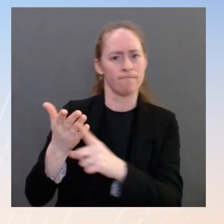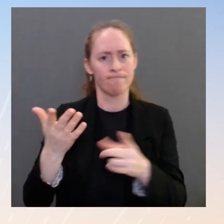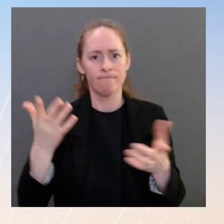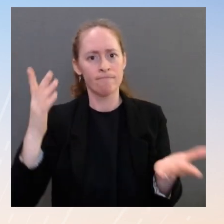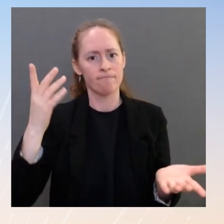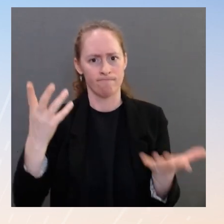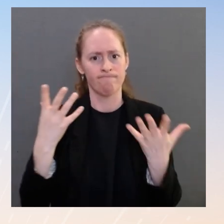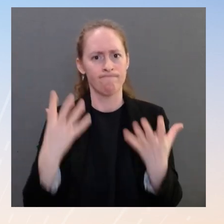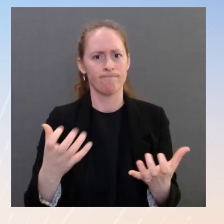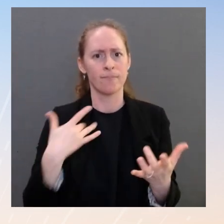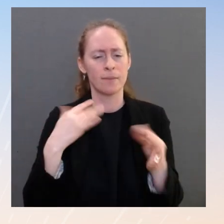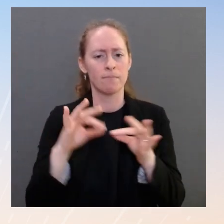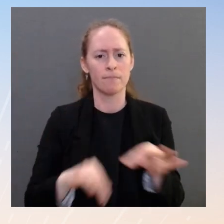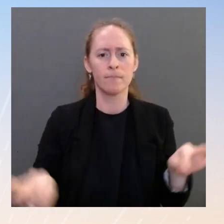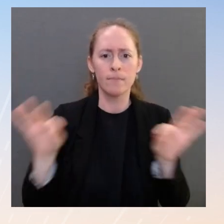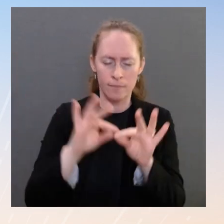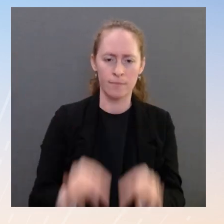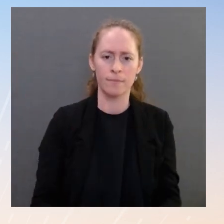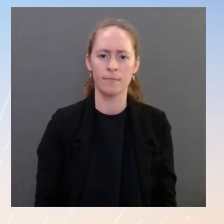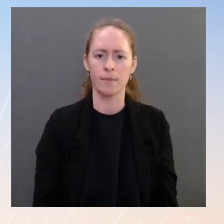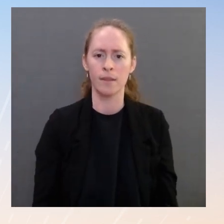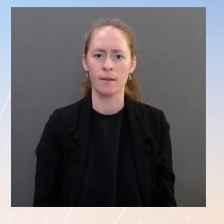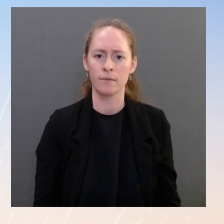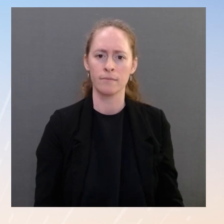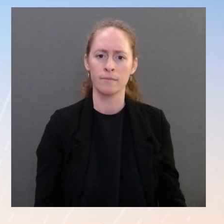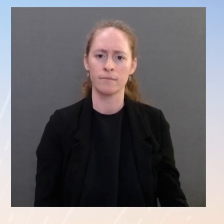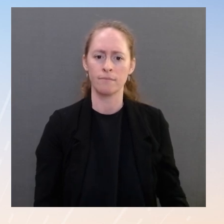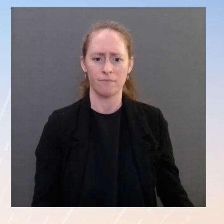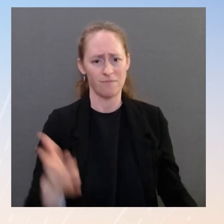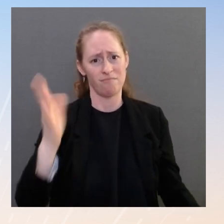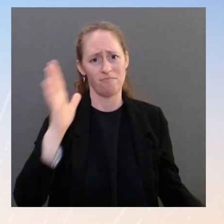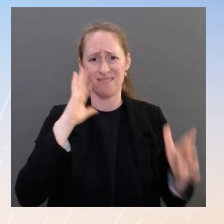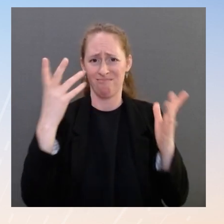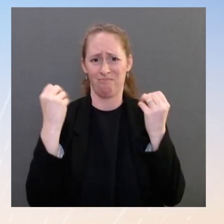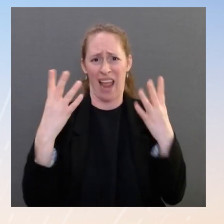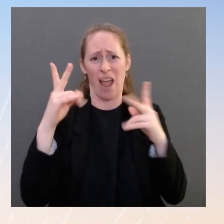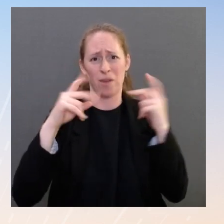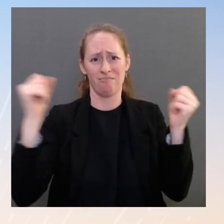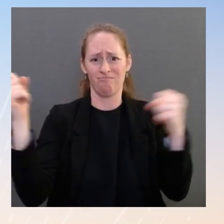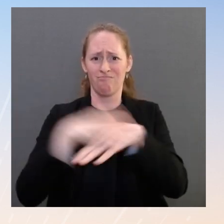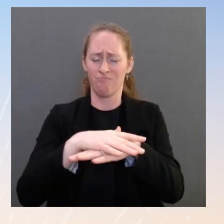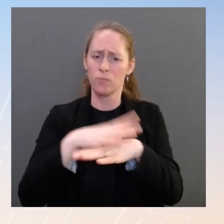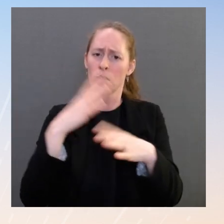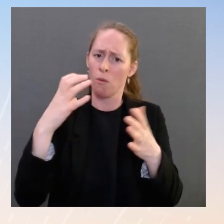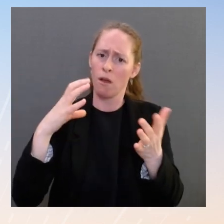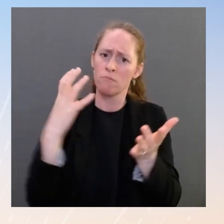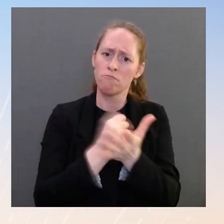He has made the decision he wants to attend, in a safe way, the White House Correspondents' Dinner to show his support --